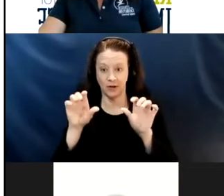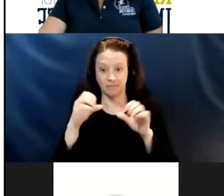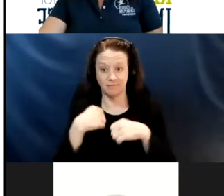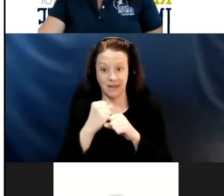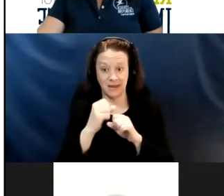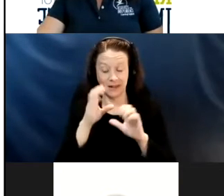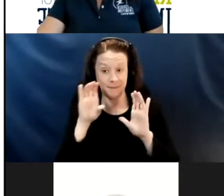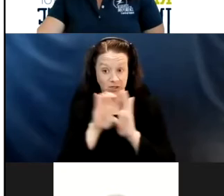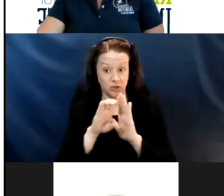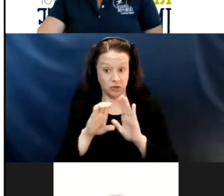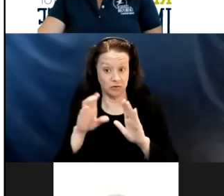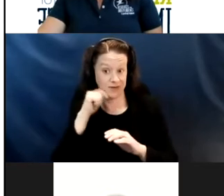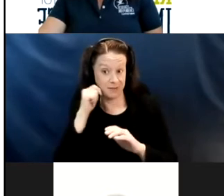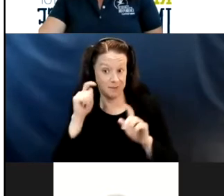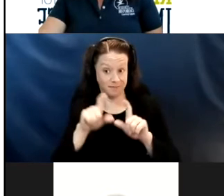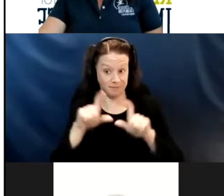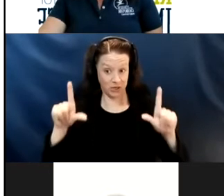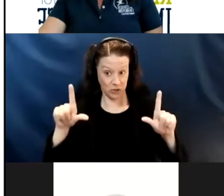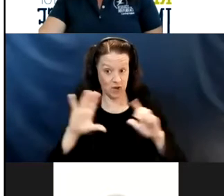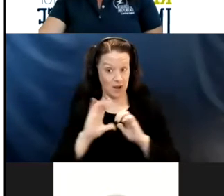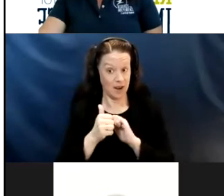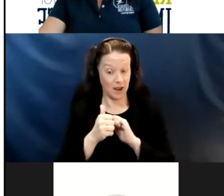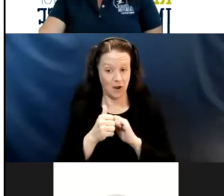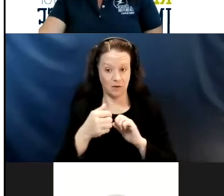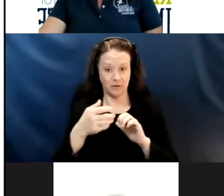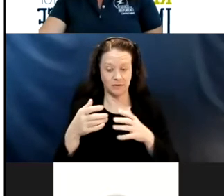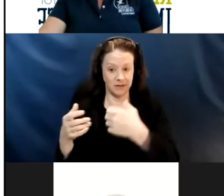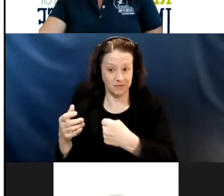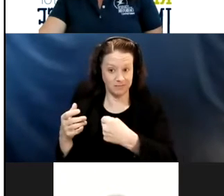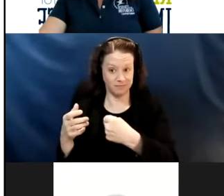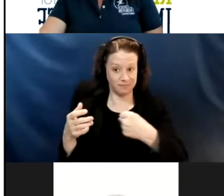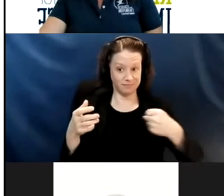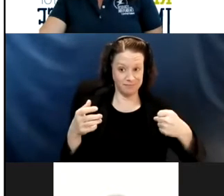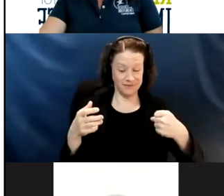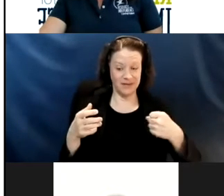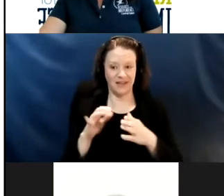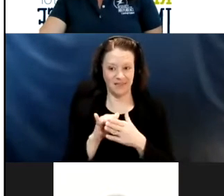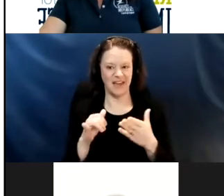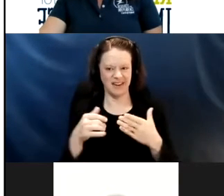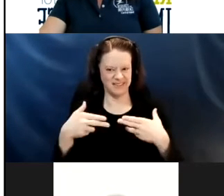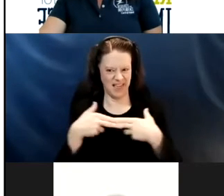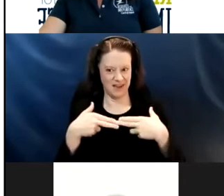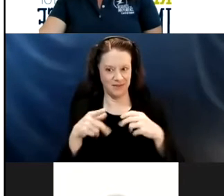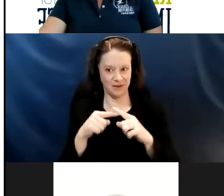by grabbing the right edge of the slide and moving it to the left.